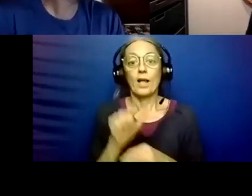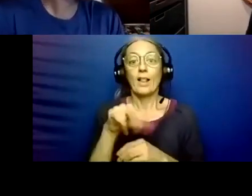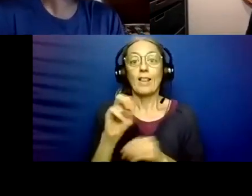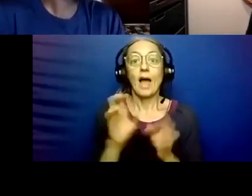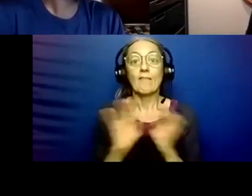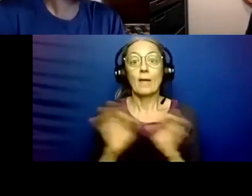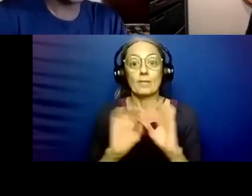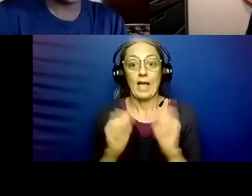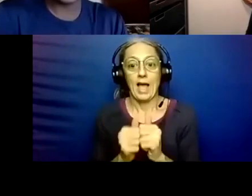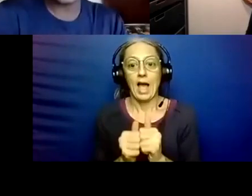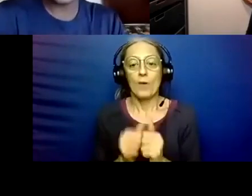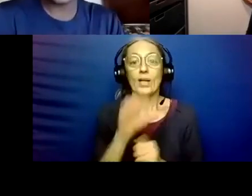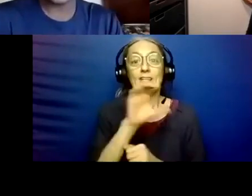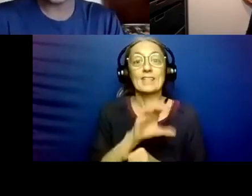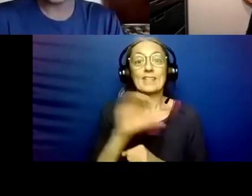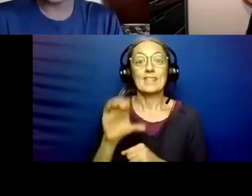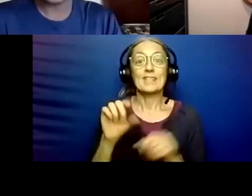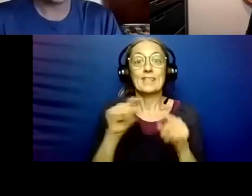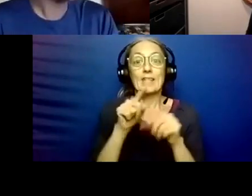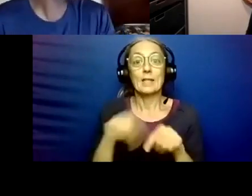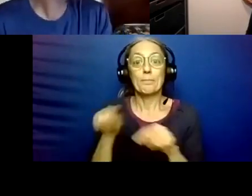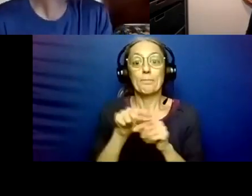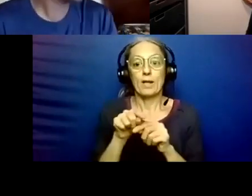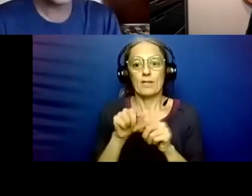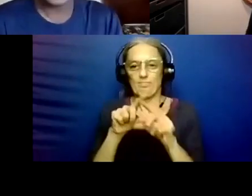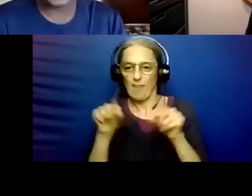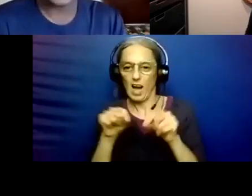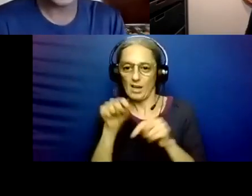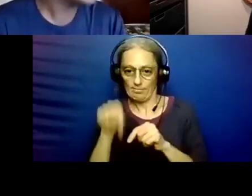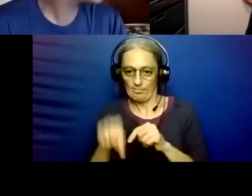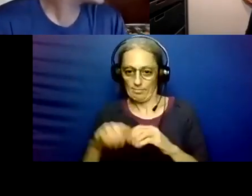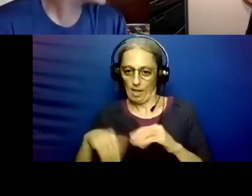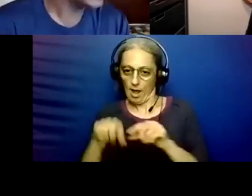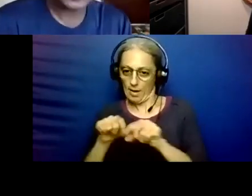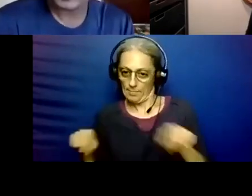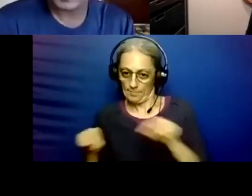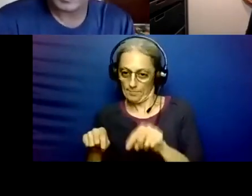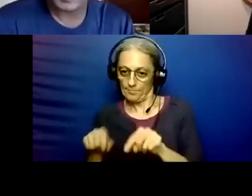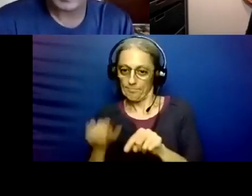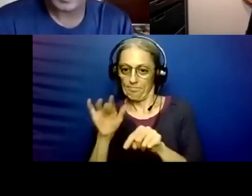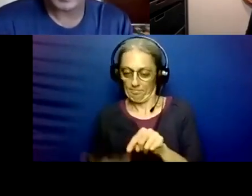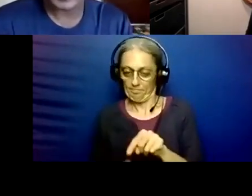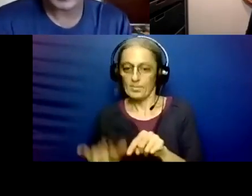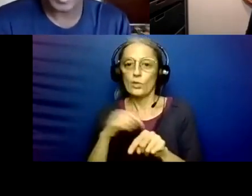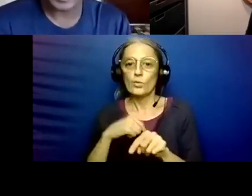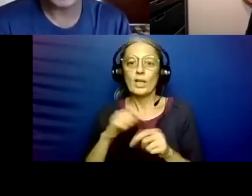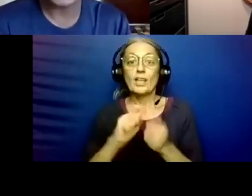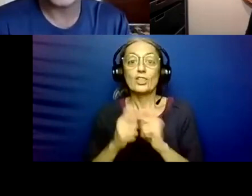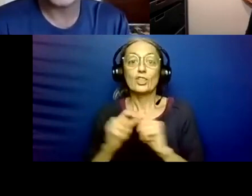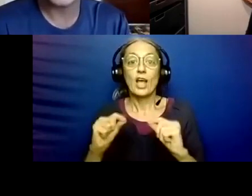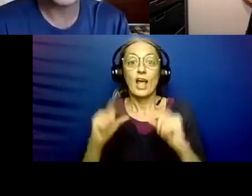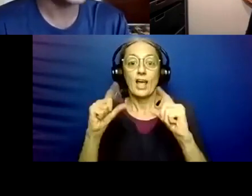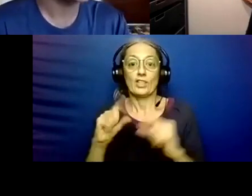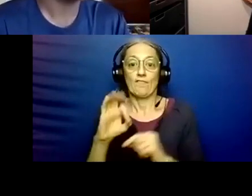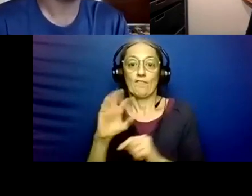at the bottom of your screen, if they're not visible now. You can change the font size by clicking on the little caret, or up-arrow,